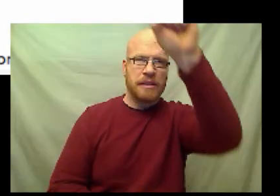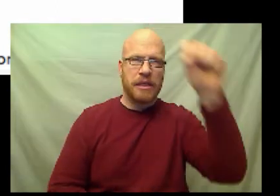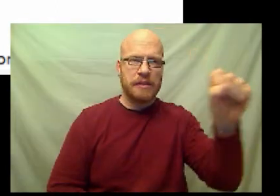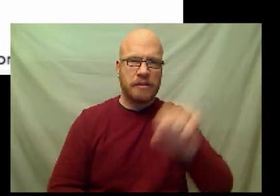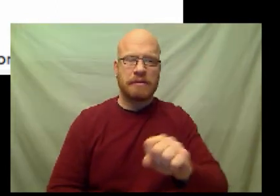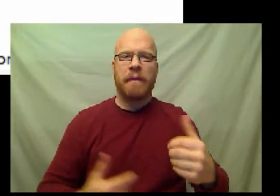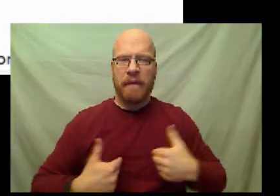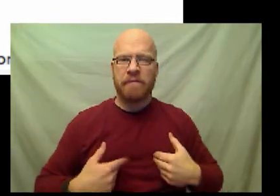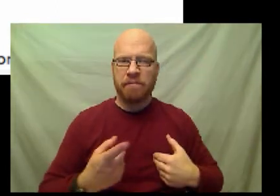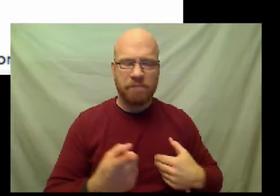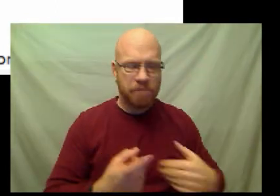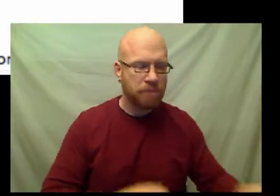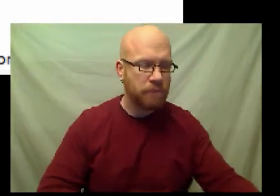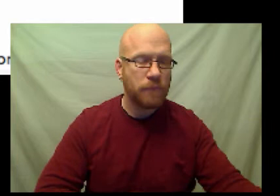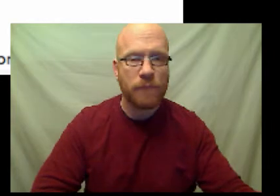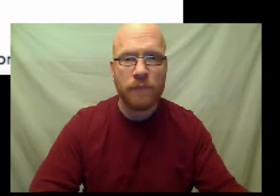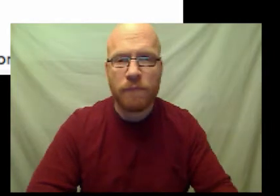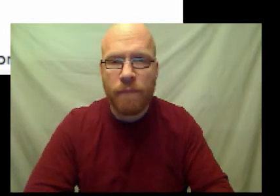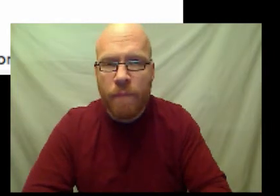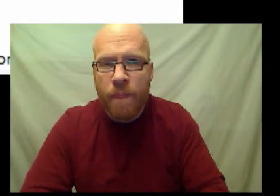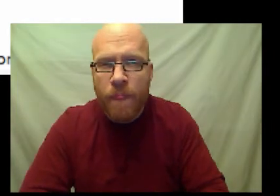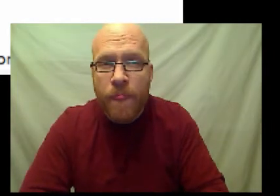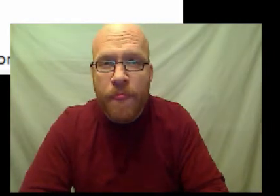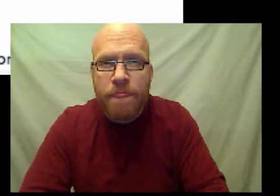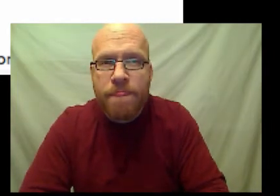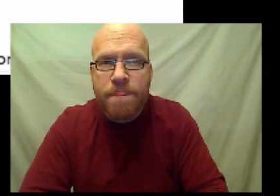and then S times S. So we have one S in each of our terms.